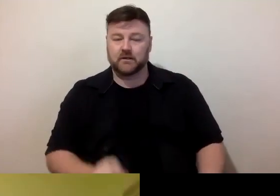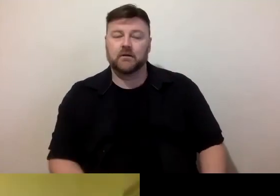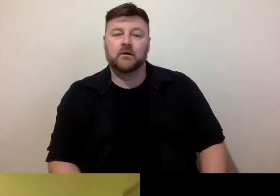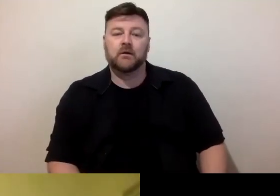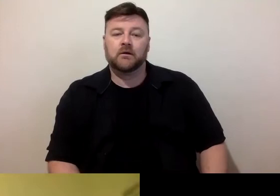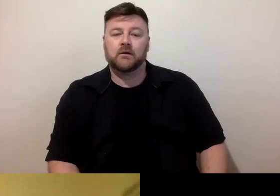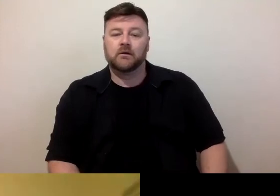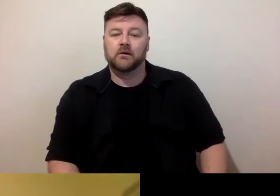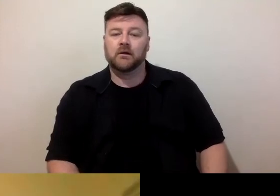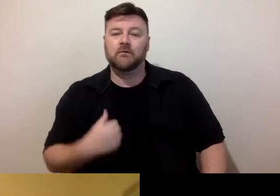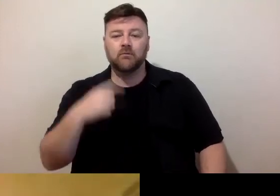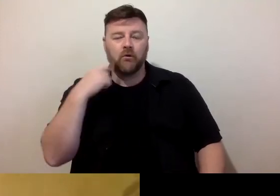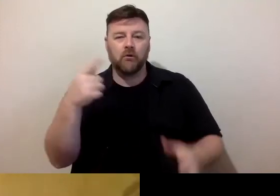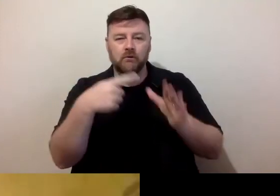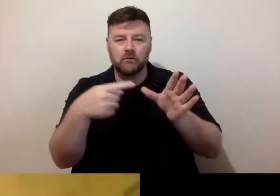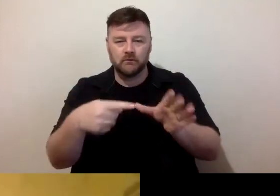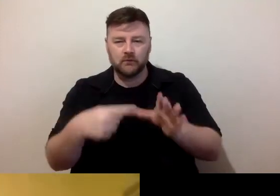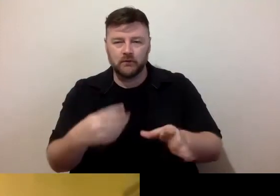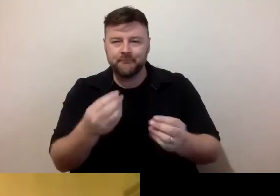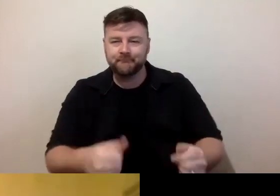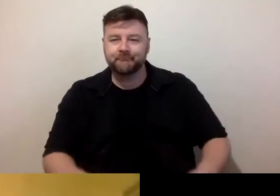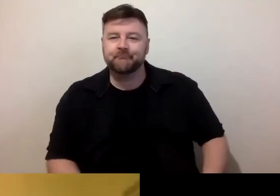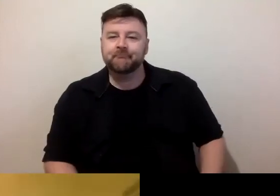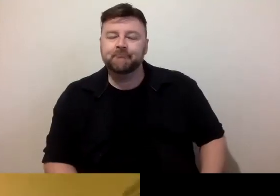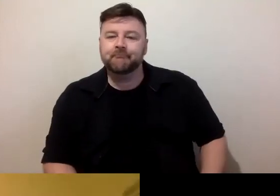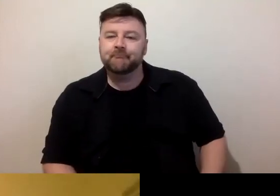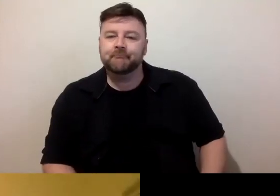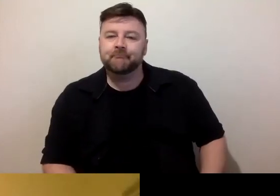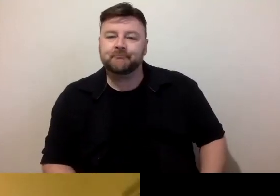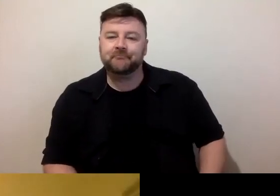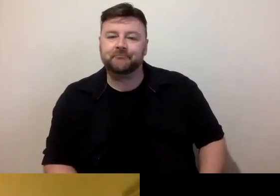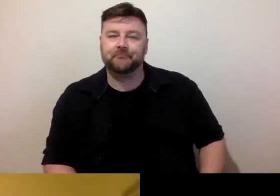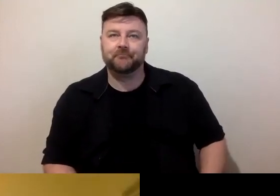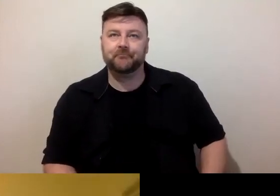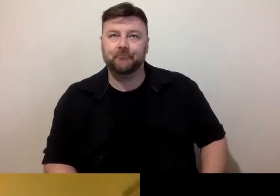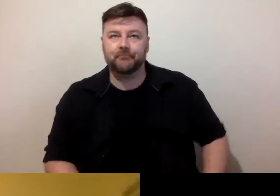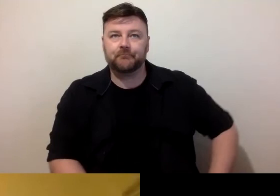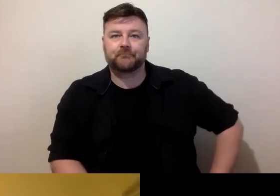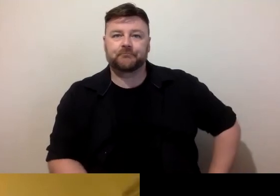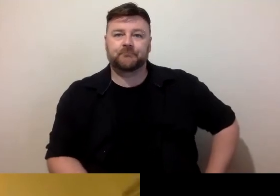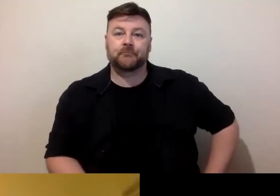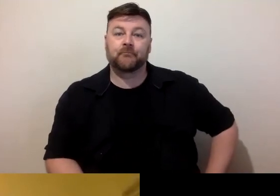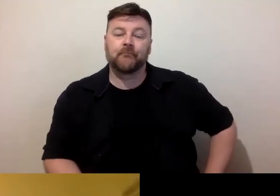get to a couple. Let me have a look and see where we're at...